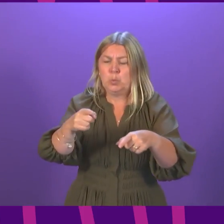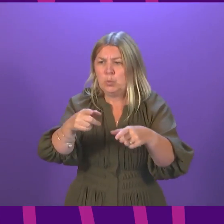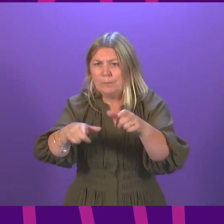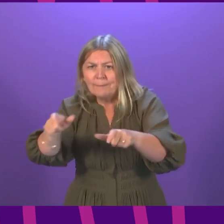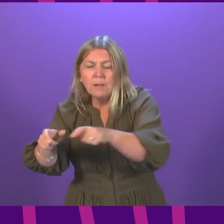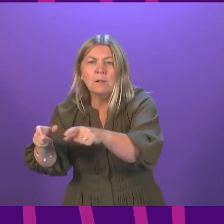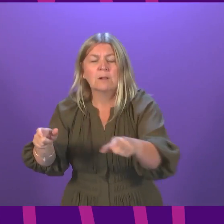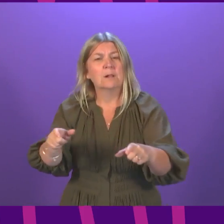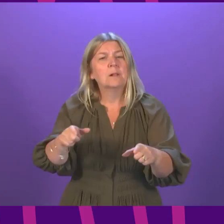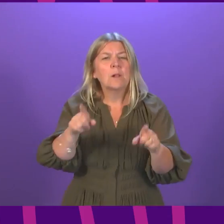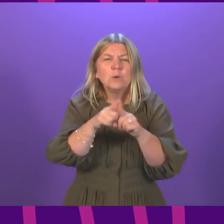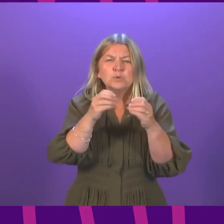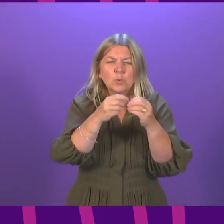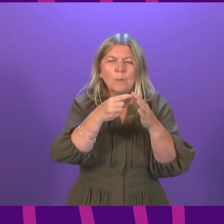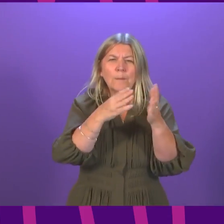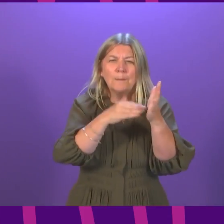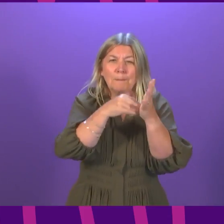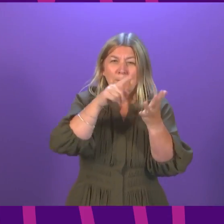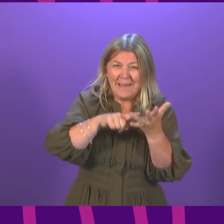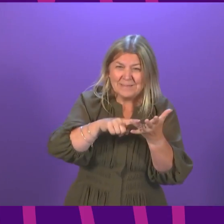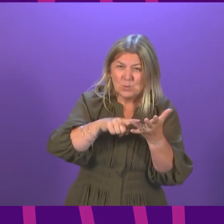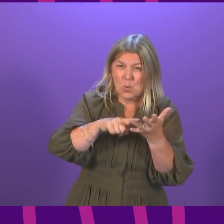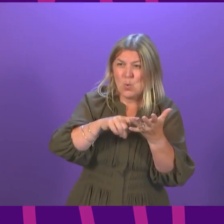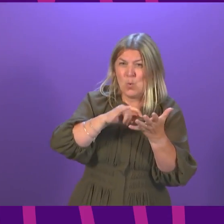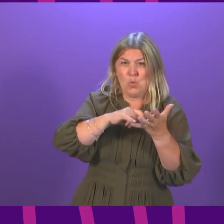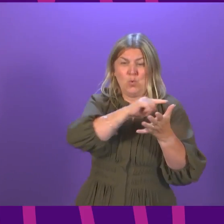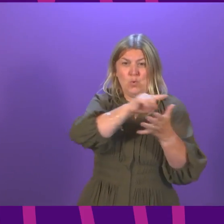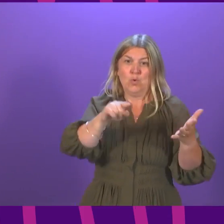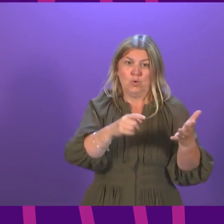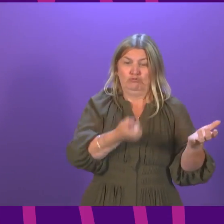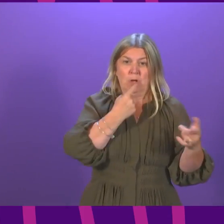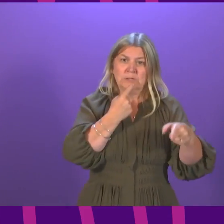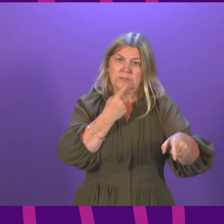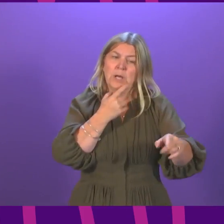a staggering 73 per cent of all Scottish drug deaths in 2020. Now, there is a worrying suggestion